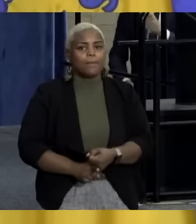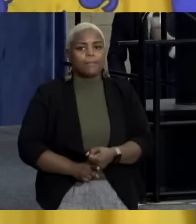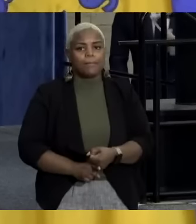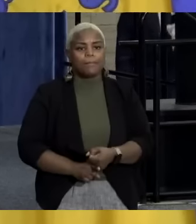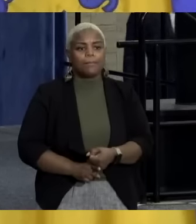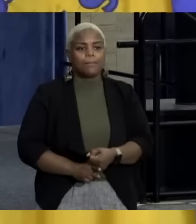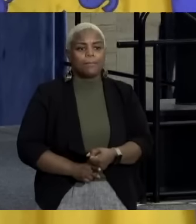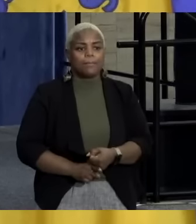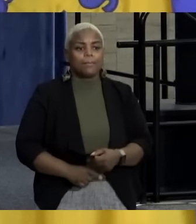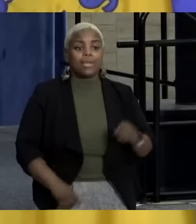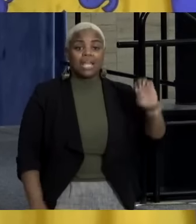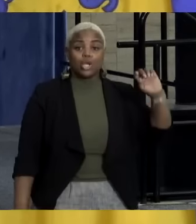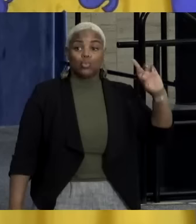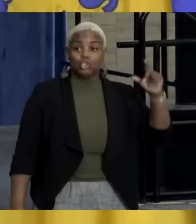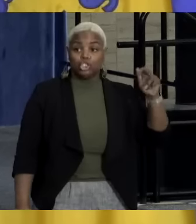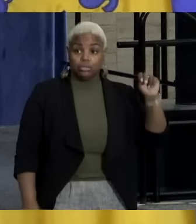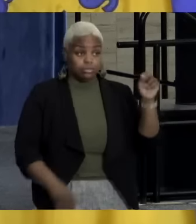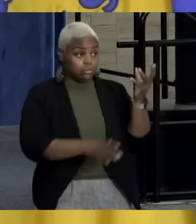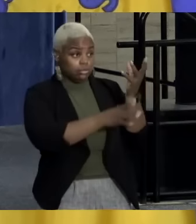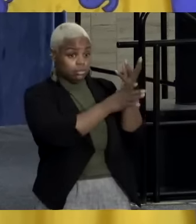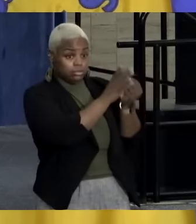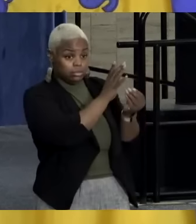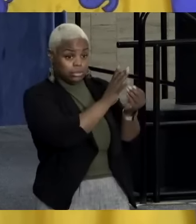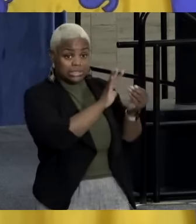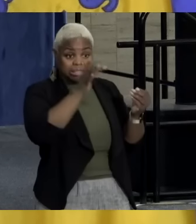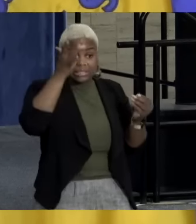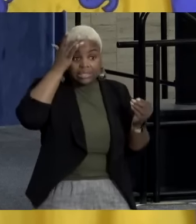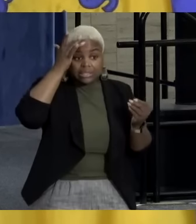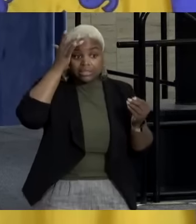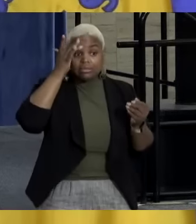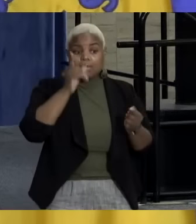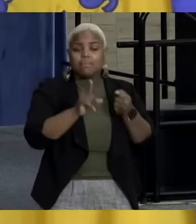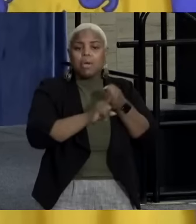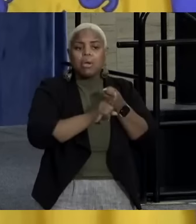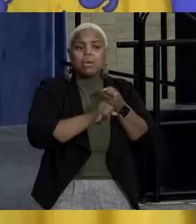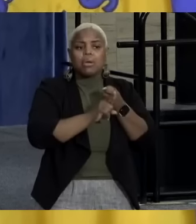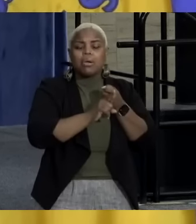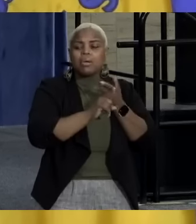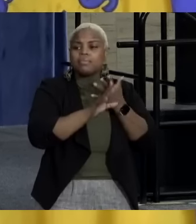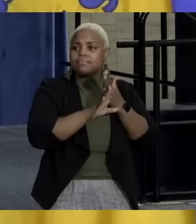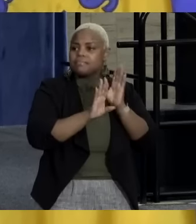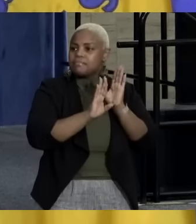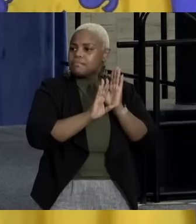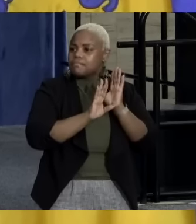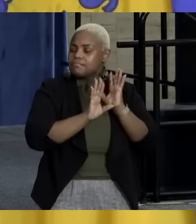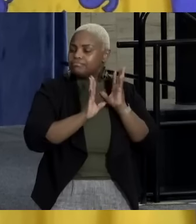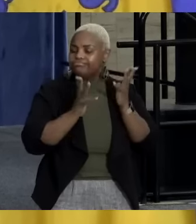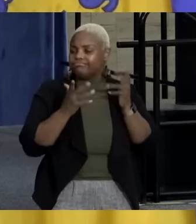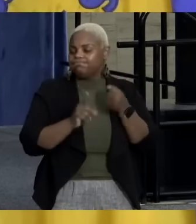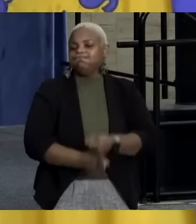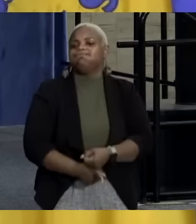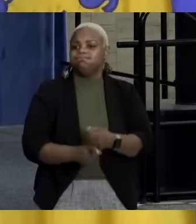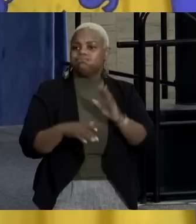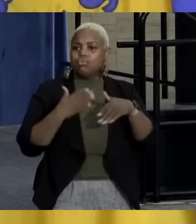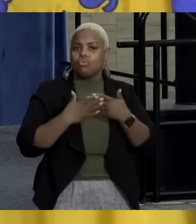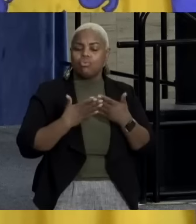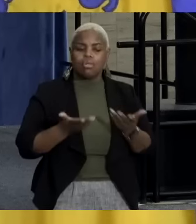a cascade of disease and aging begins. A preponderance of data now shows that estrogen,